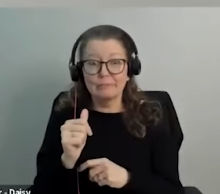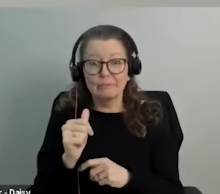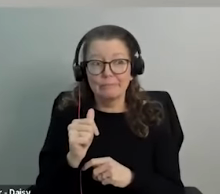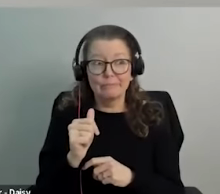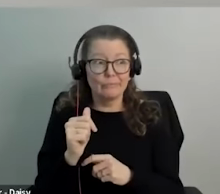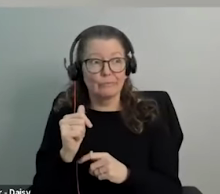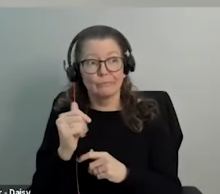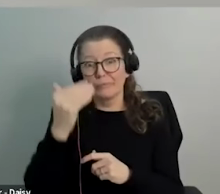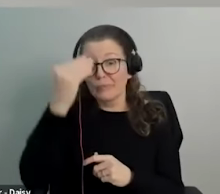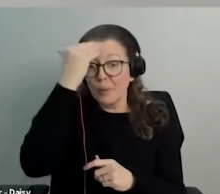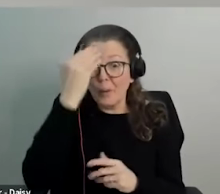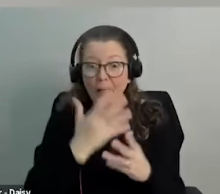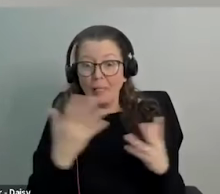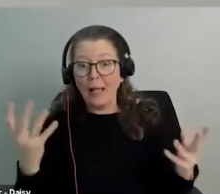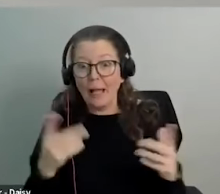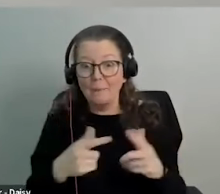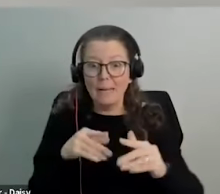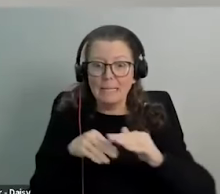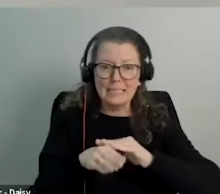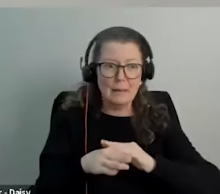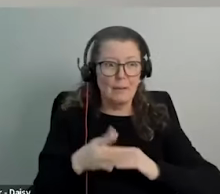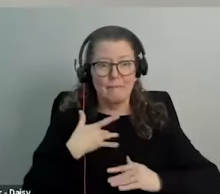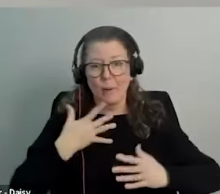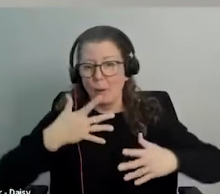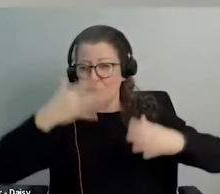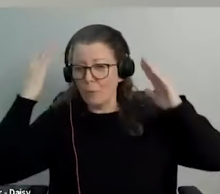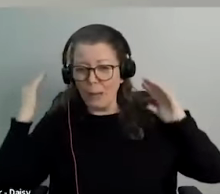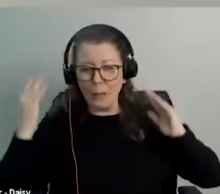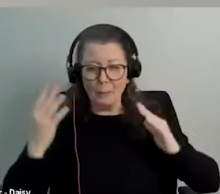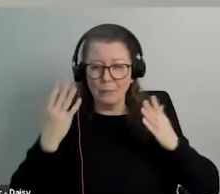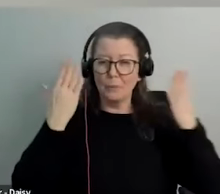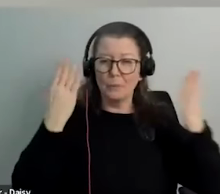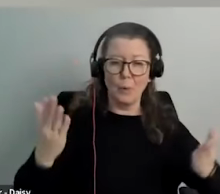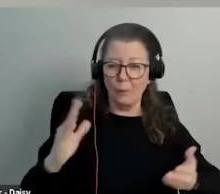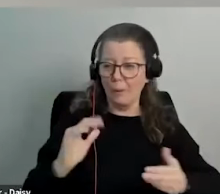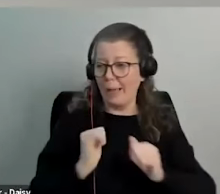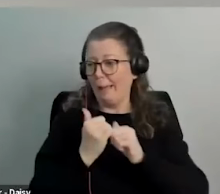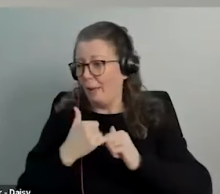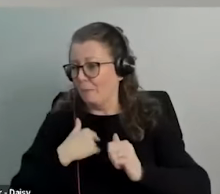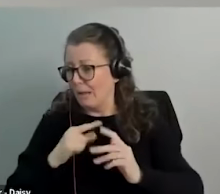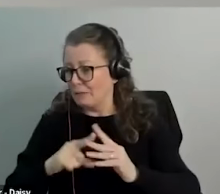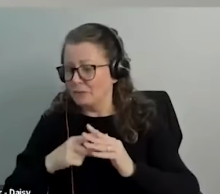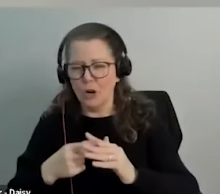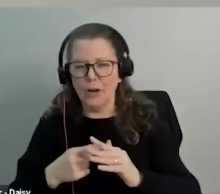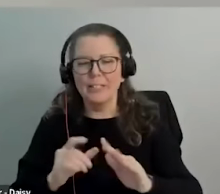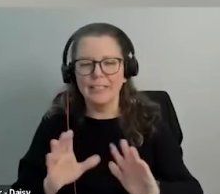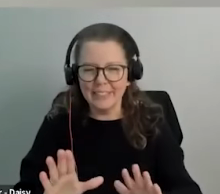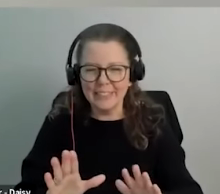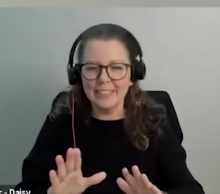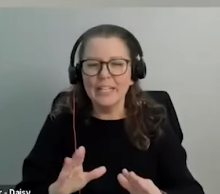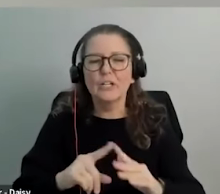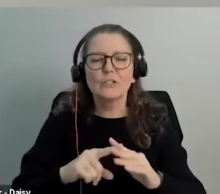we don't know, like there's just so much to do. We don't really know where to start." I would say start anywhere.